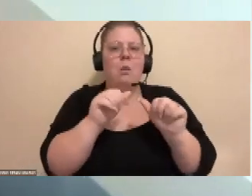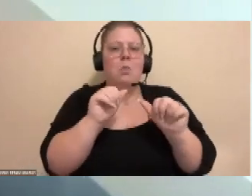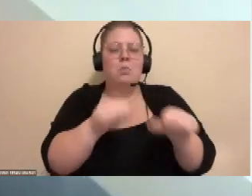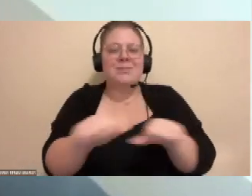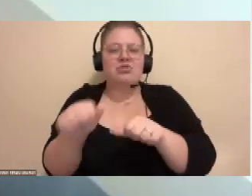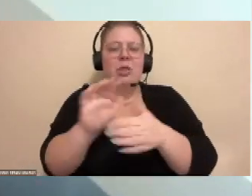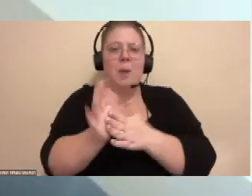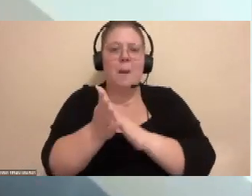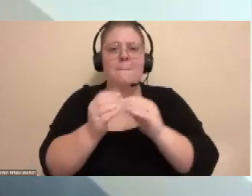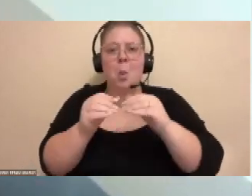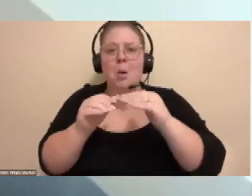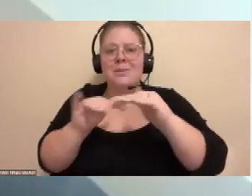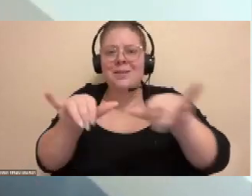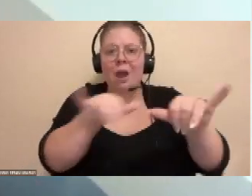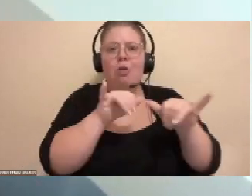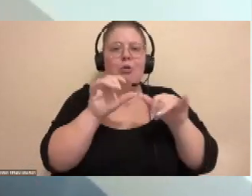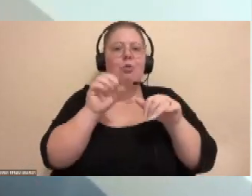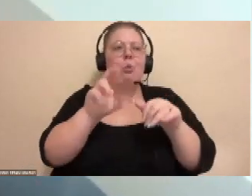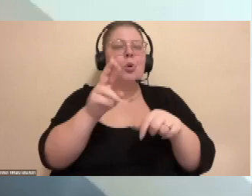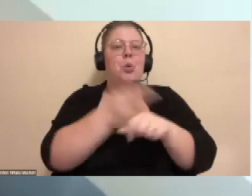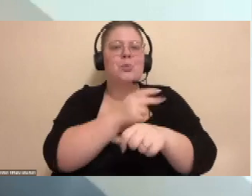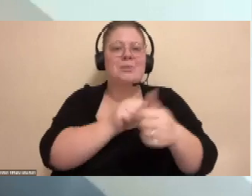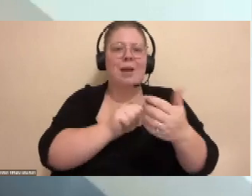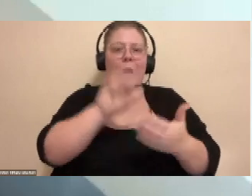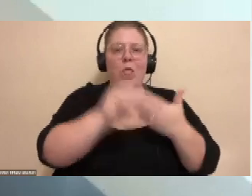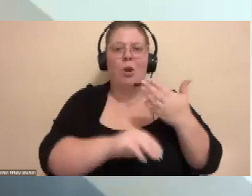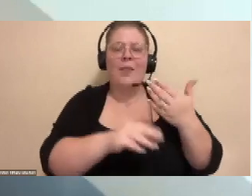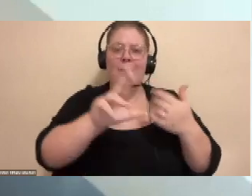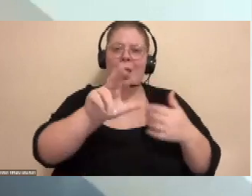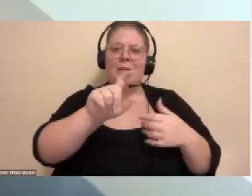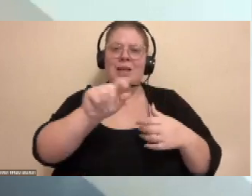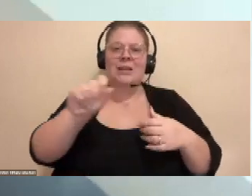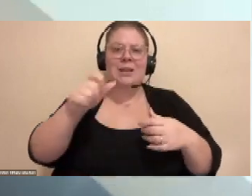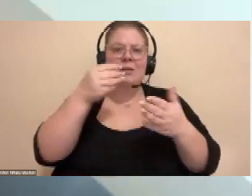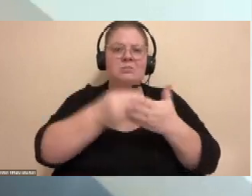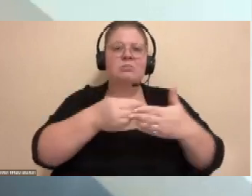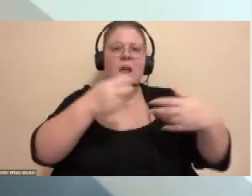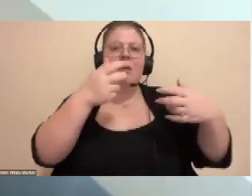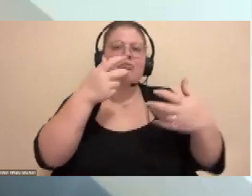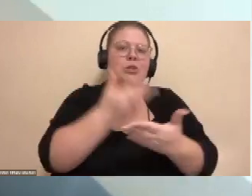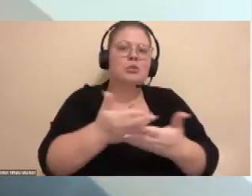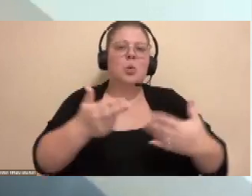algorithmic allocation and LTSS are going to show us. Because it wouldn't shock